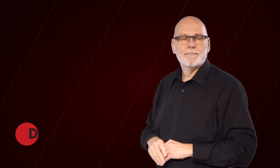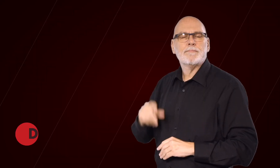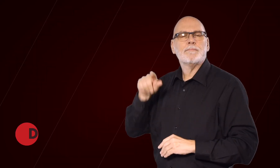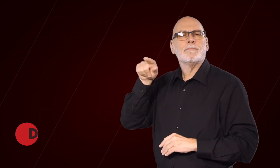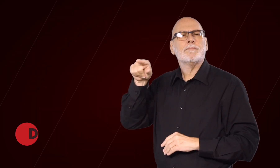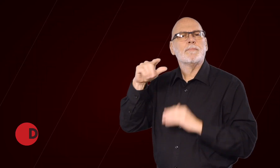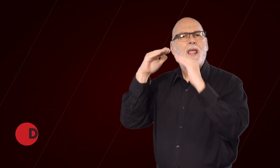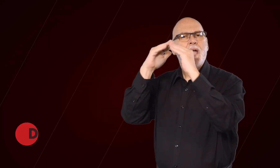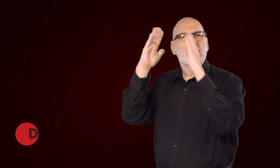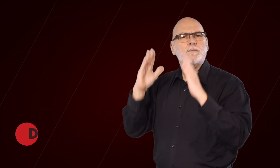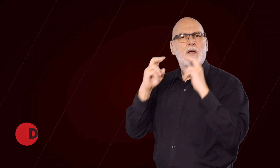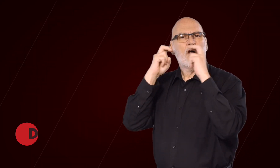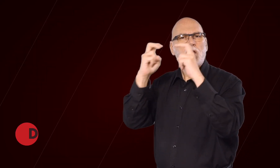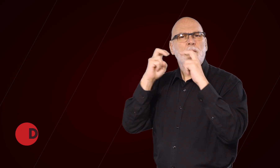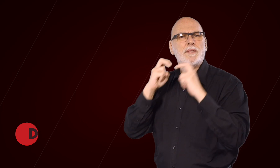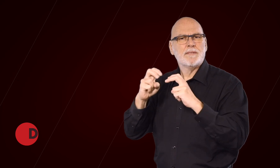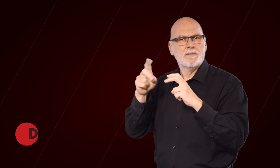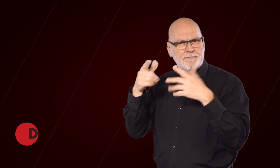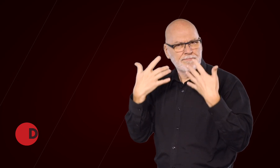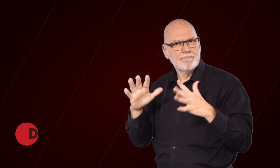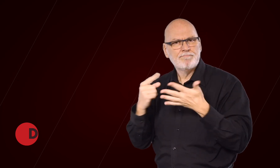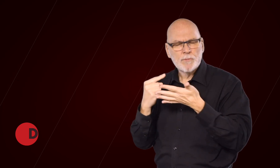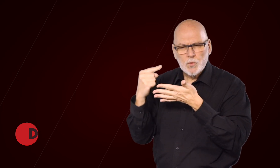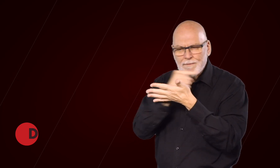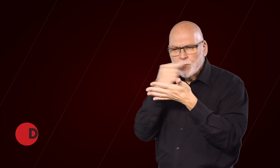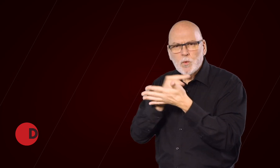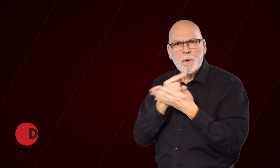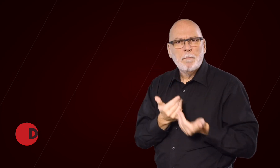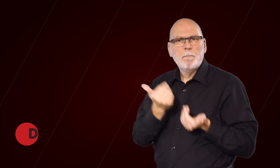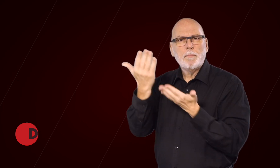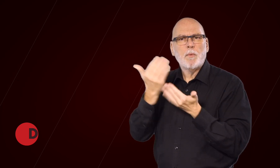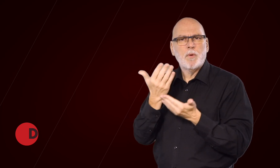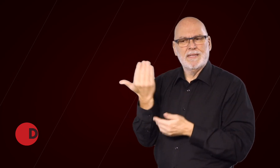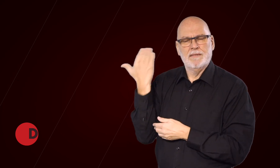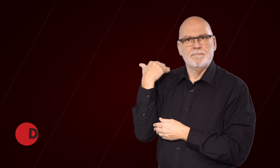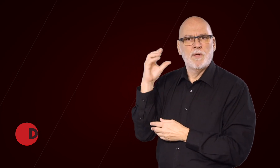[ANSELMO]: The House of Commons reviewed this proposal